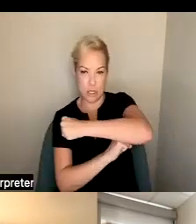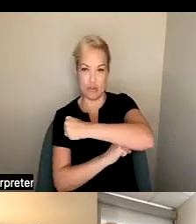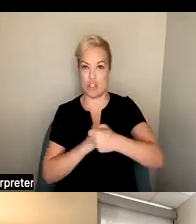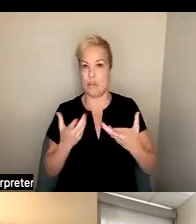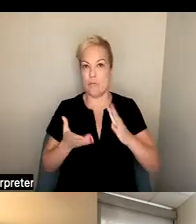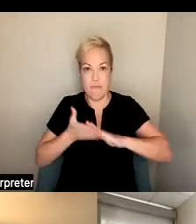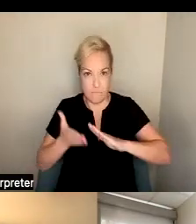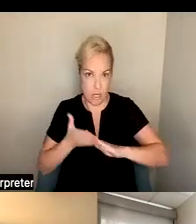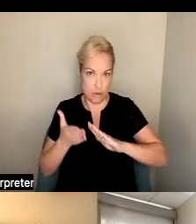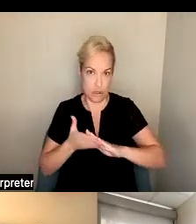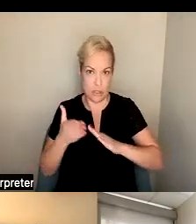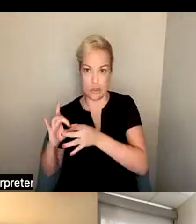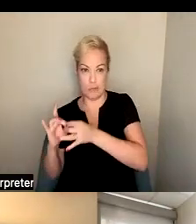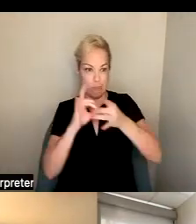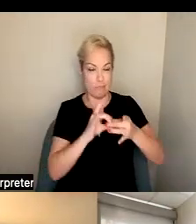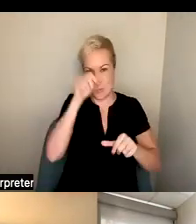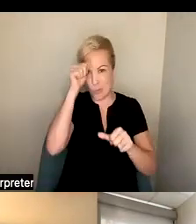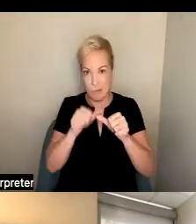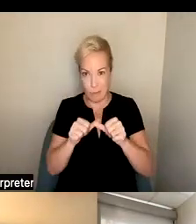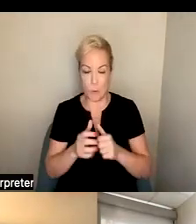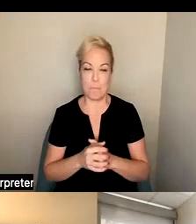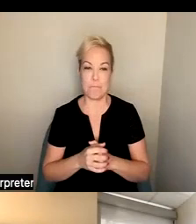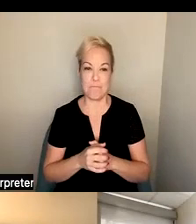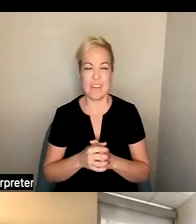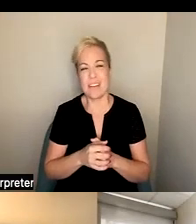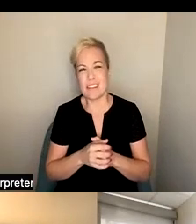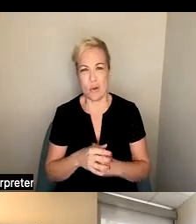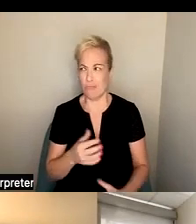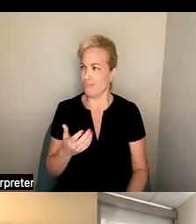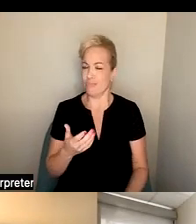in this way. So this is why I say it's not always fair to say that we didn't have a written format,